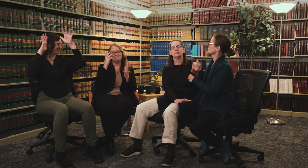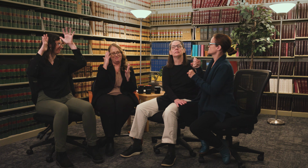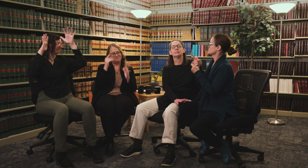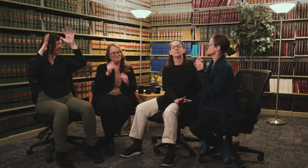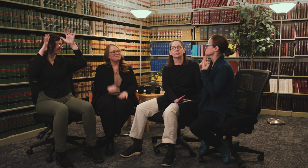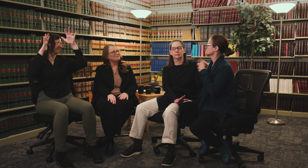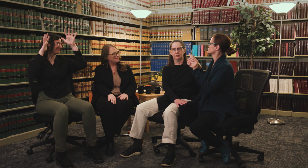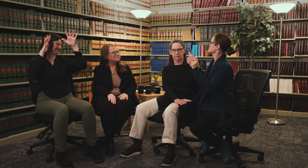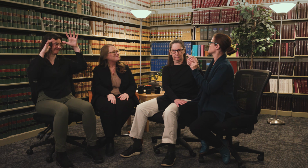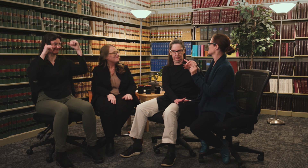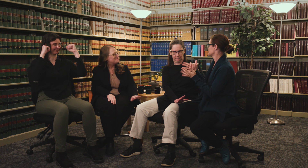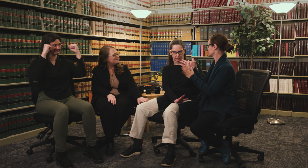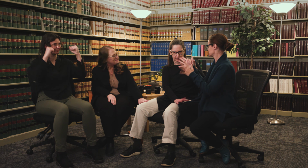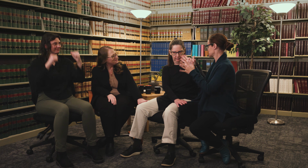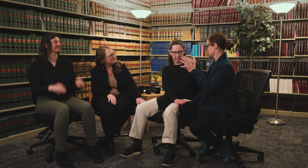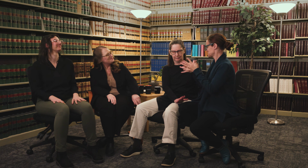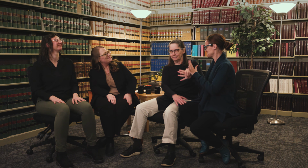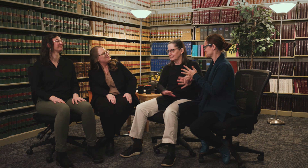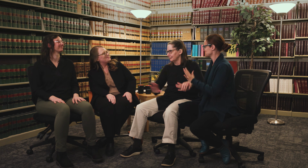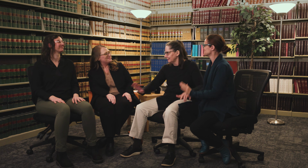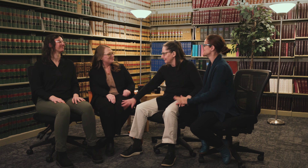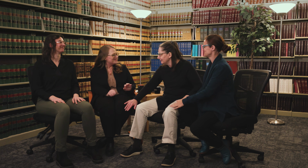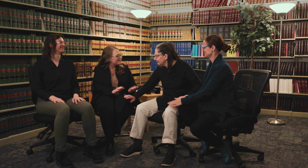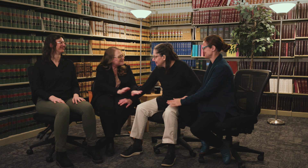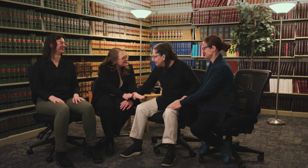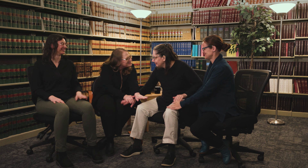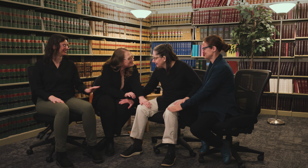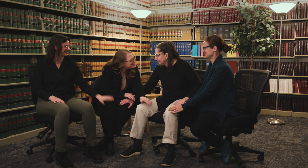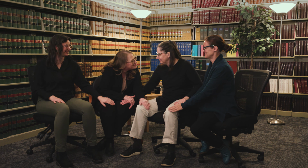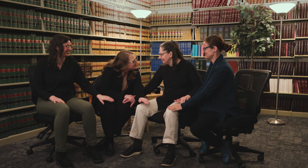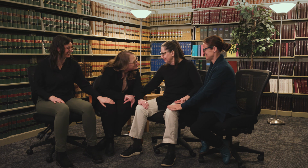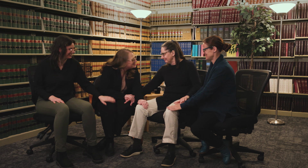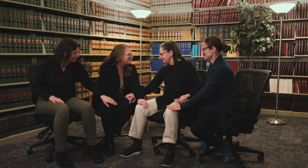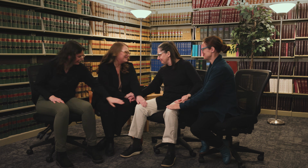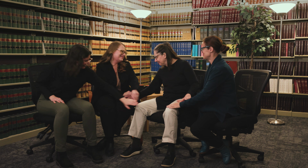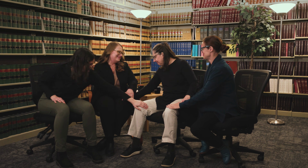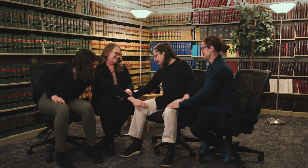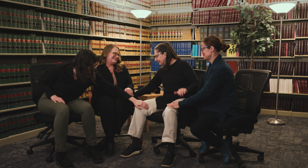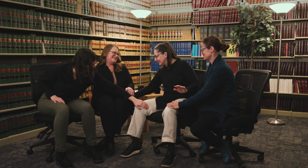[Everyone]: Yay!!